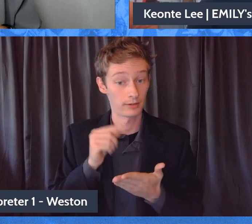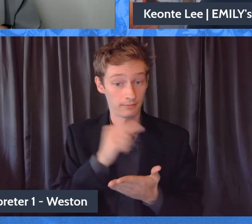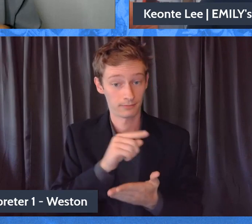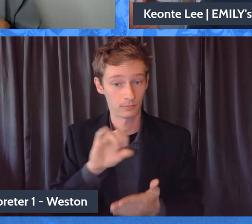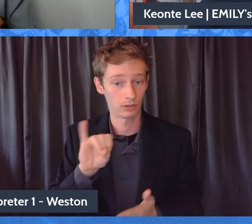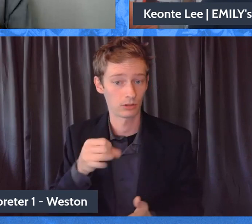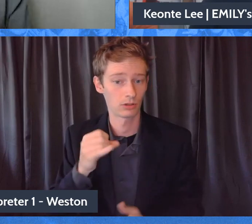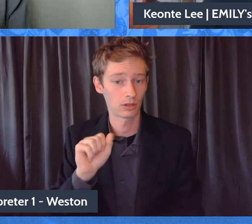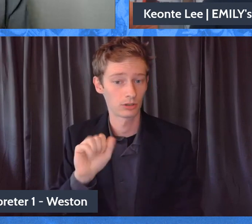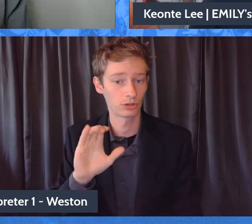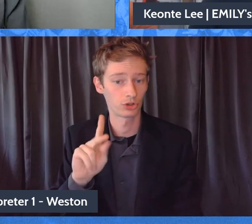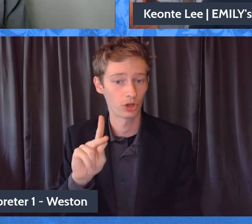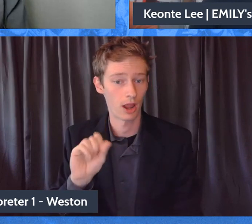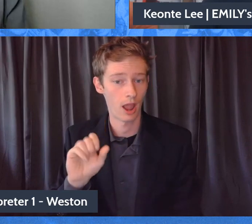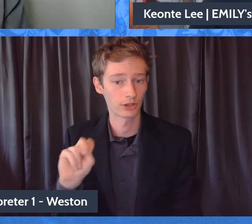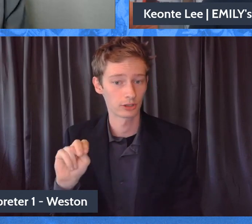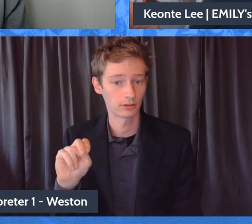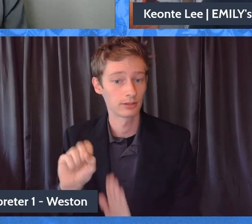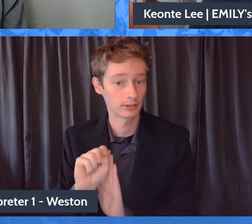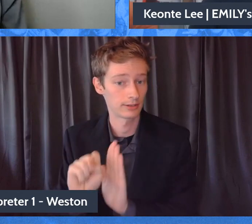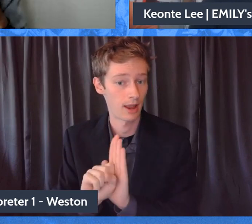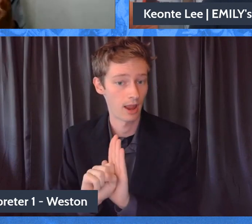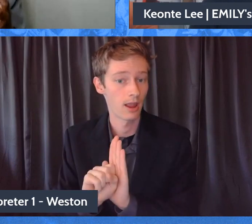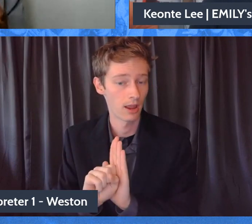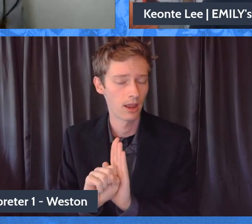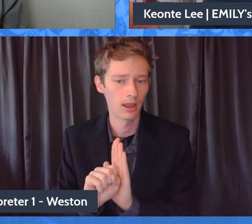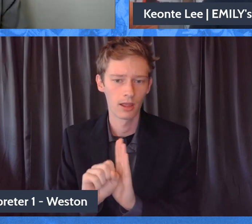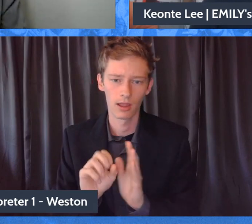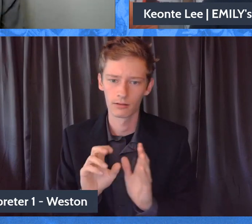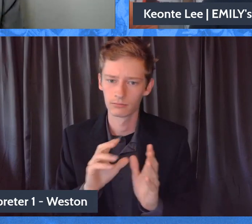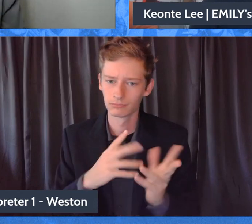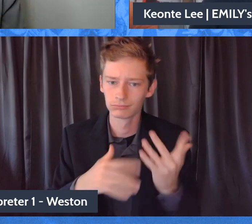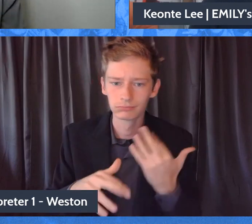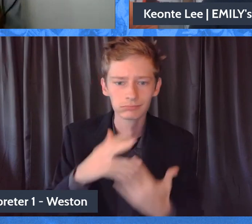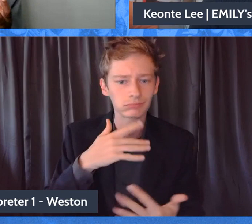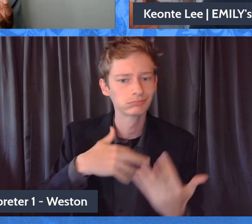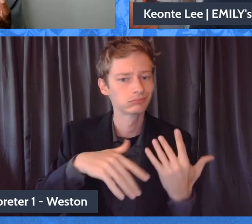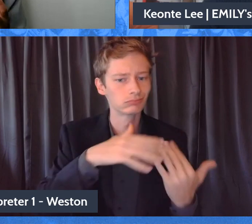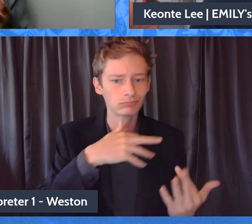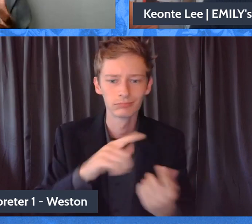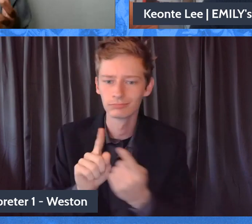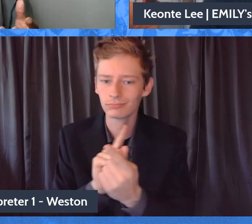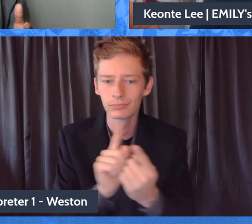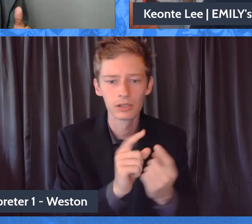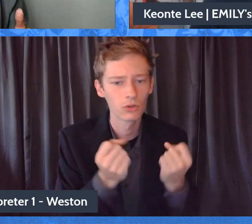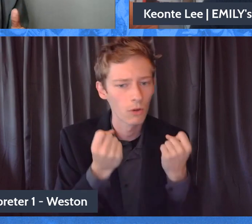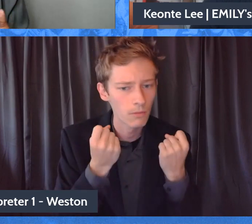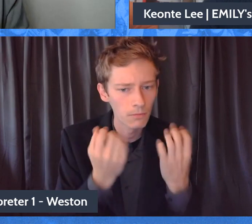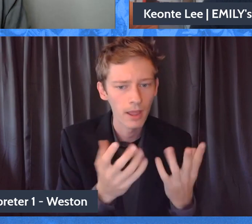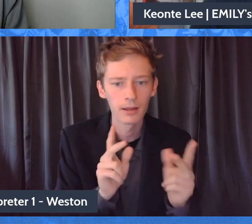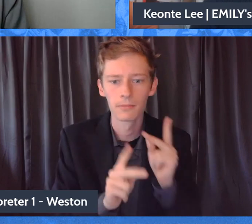and being in and around so many organizers and activists who sacrificed at all,